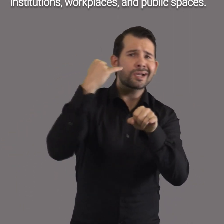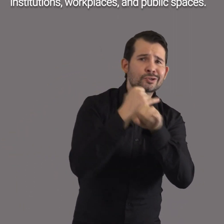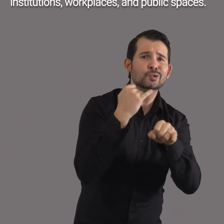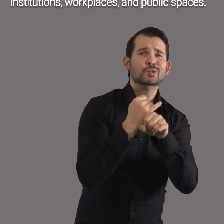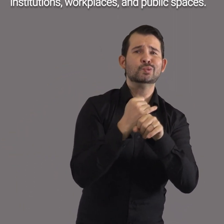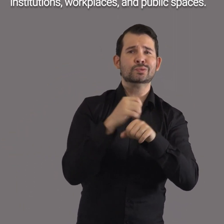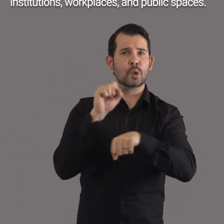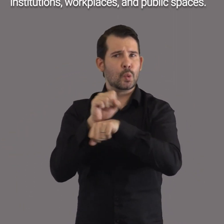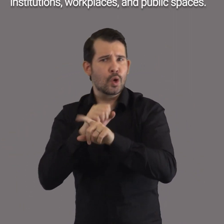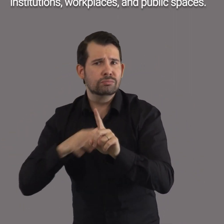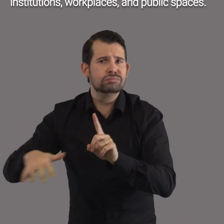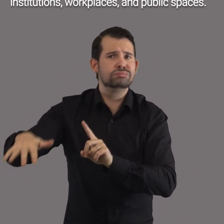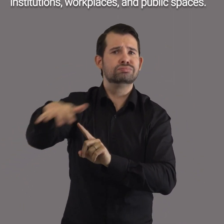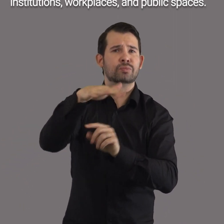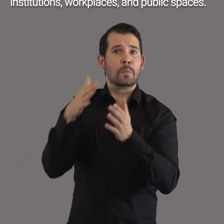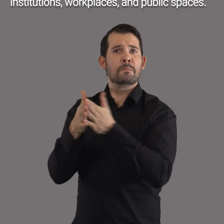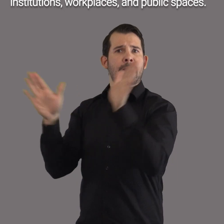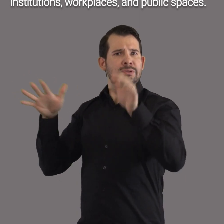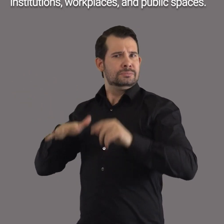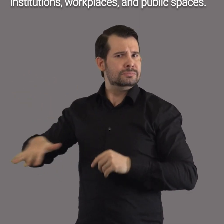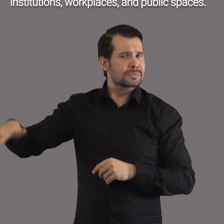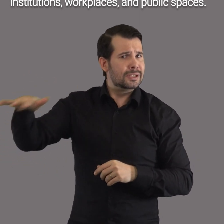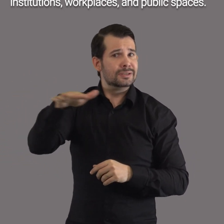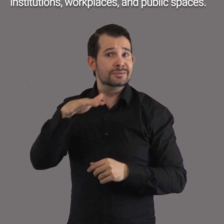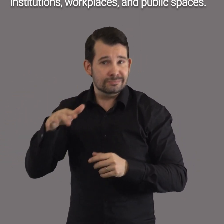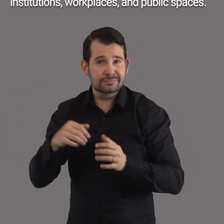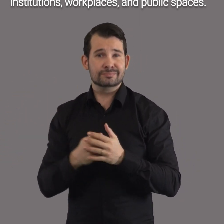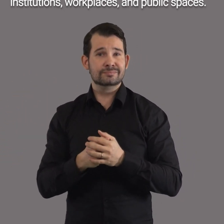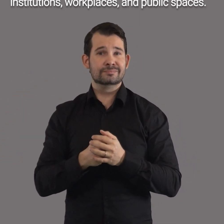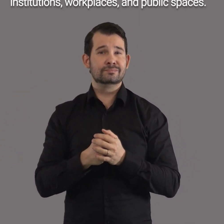instituions, workplaces, and public spaces.